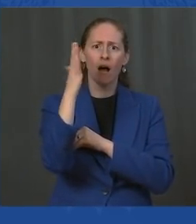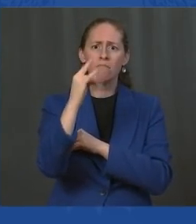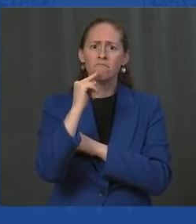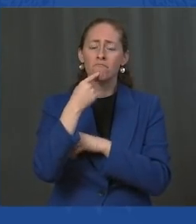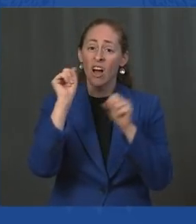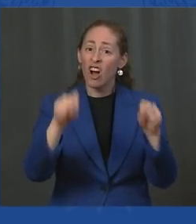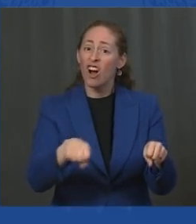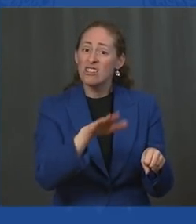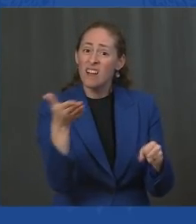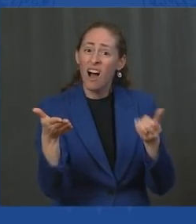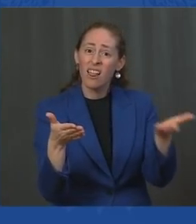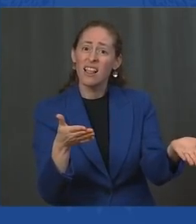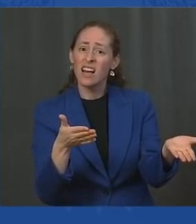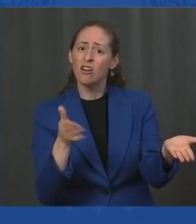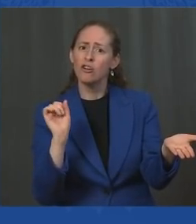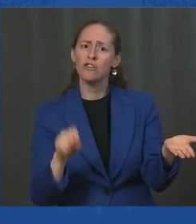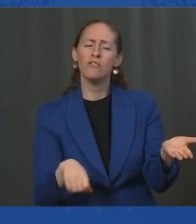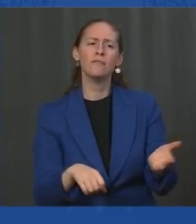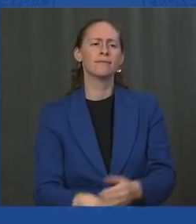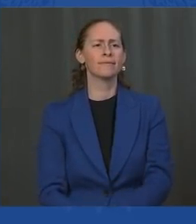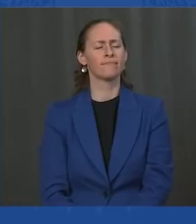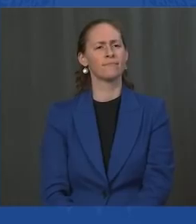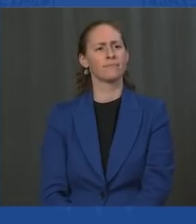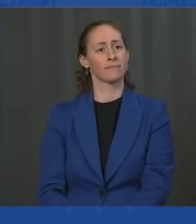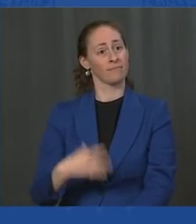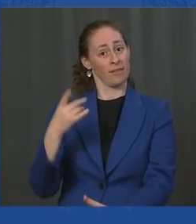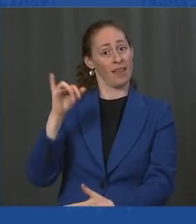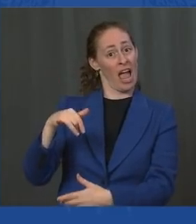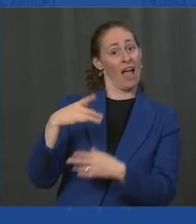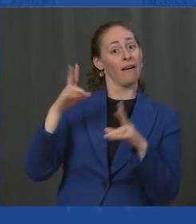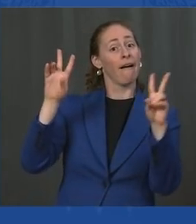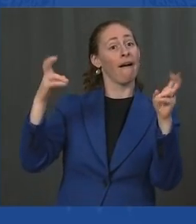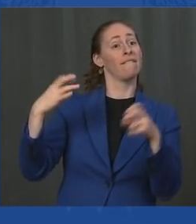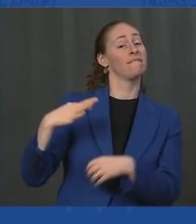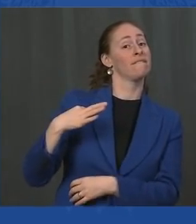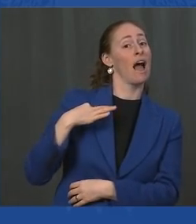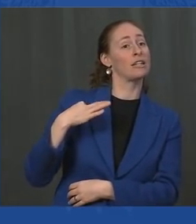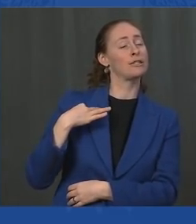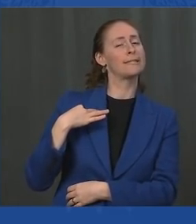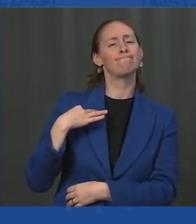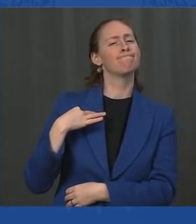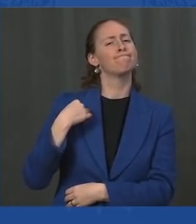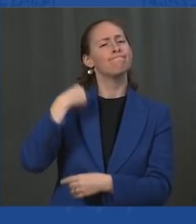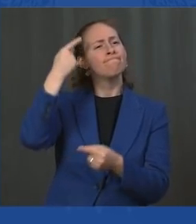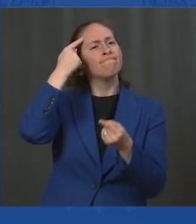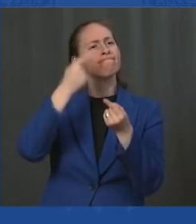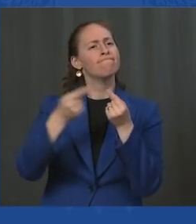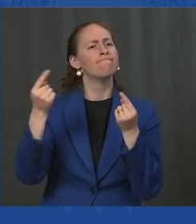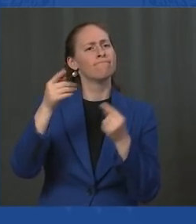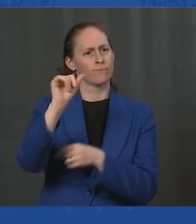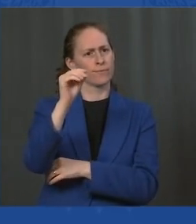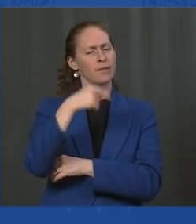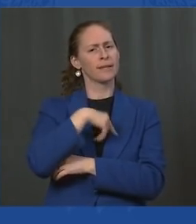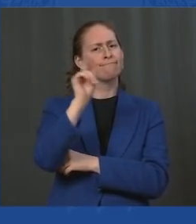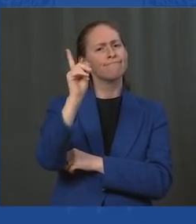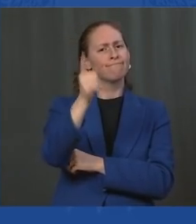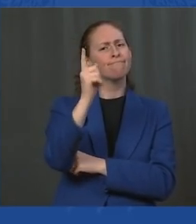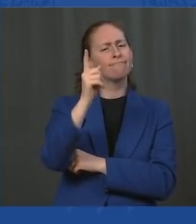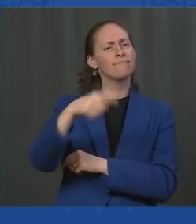There's nothing voluntary about that. So, I'm calling on private insurance companies right now, at this critical moment: